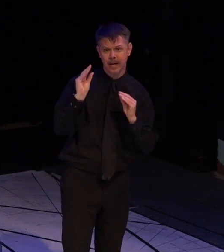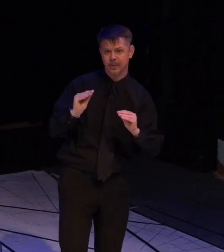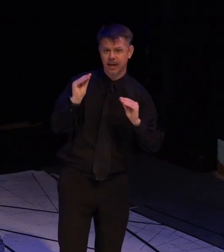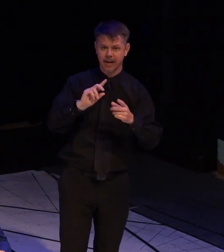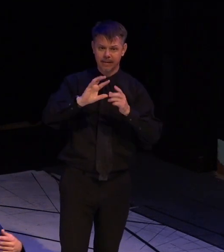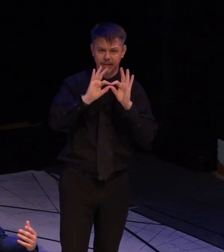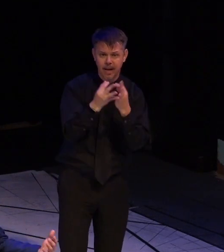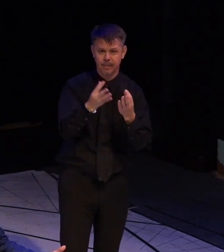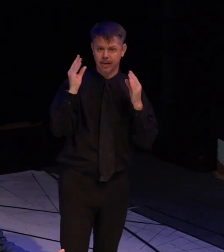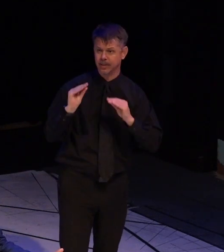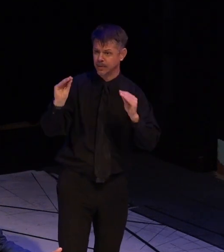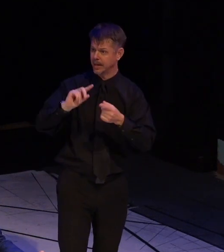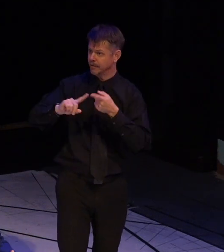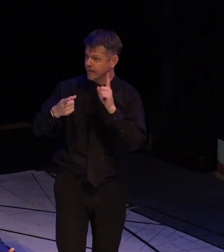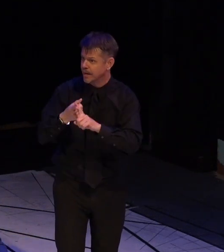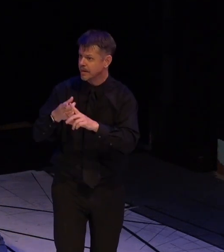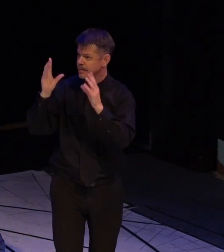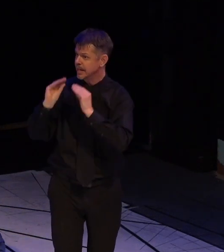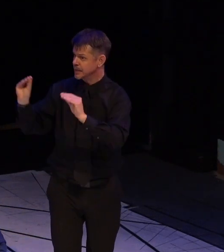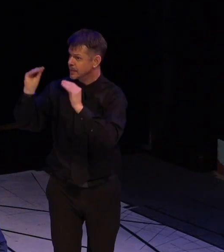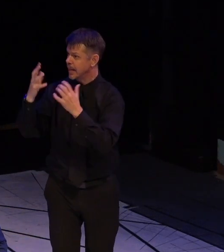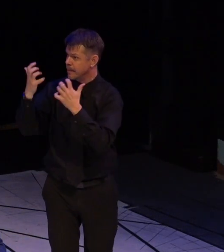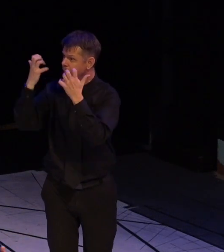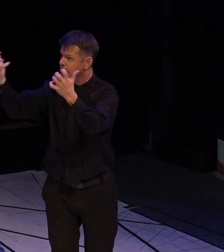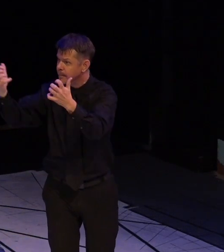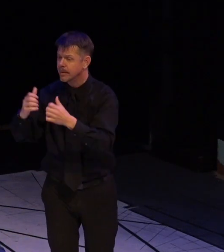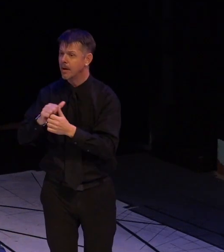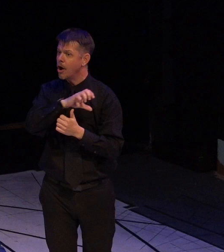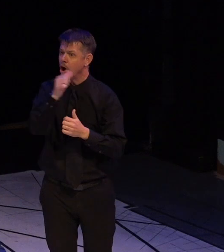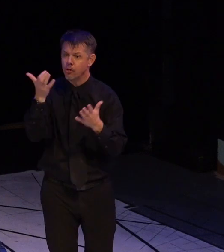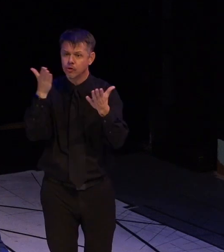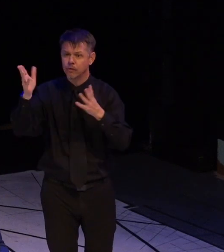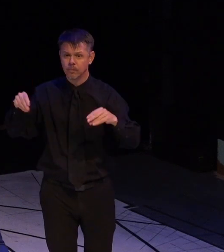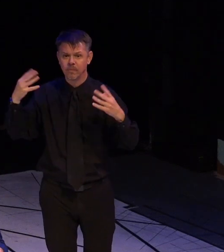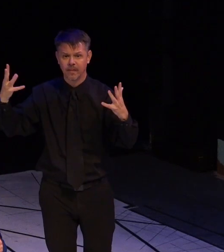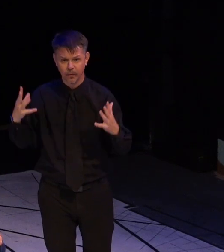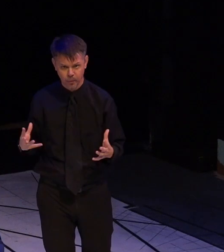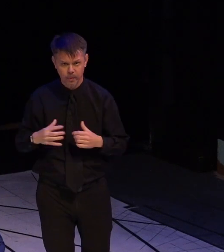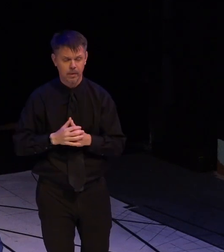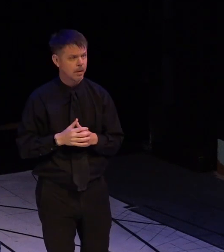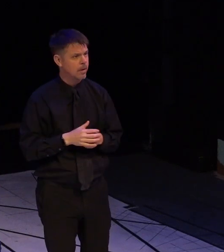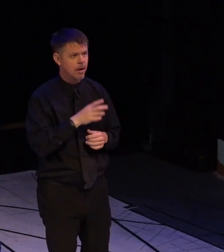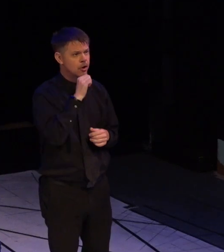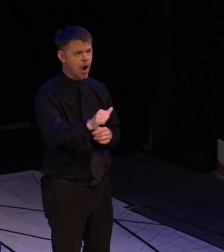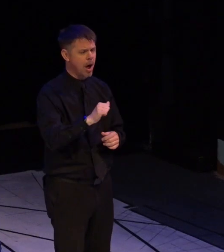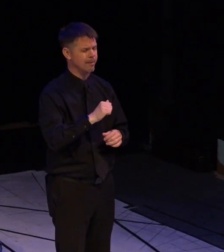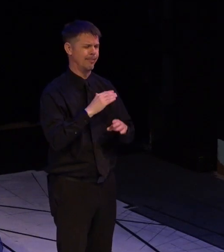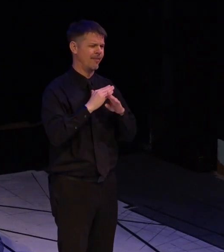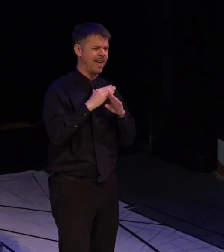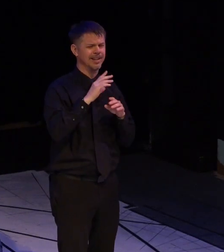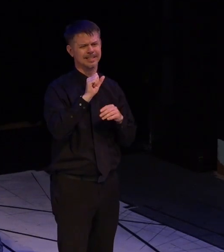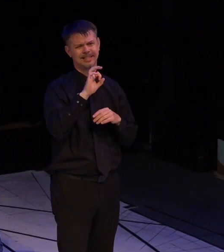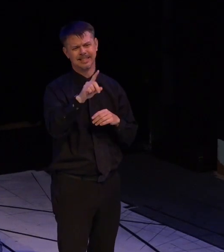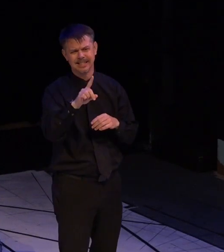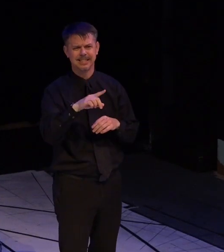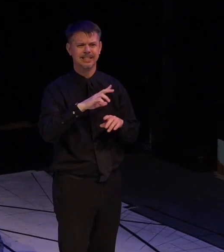the public, other service providers, and not just about preventing STDs, or stopping sex abuse.